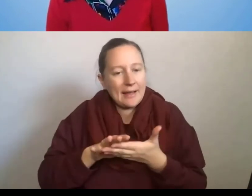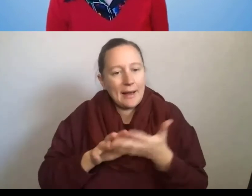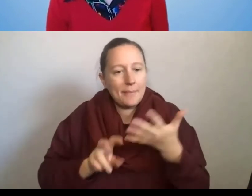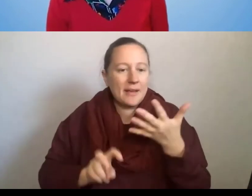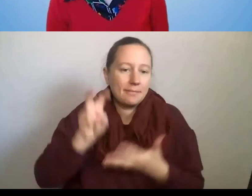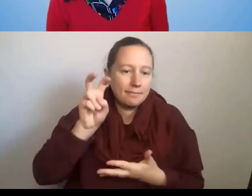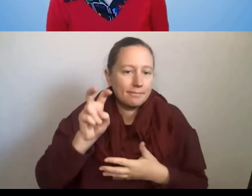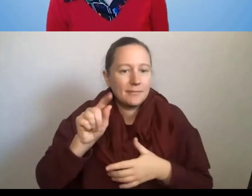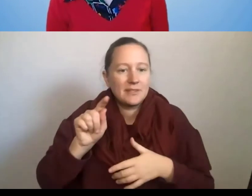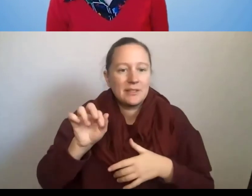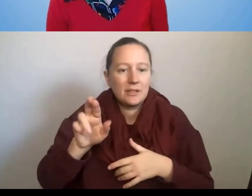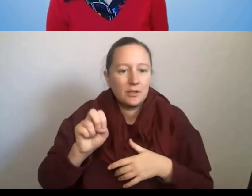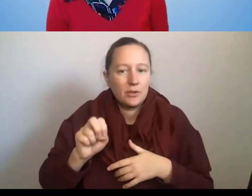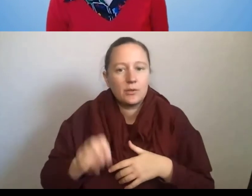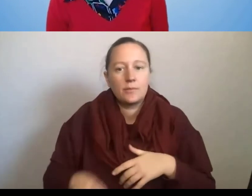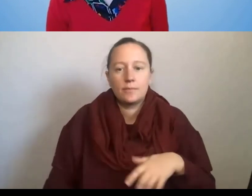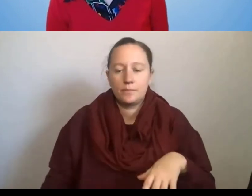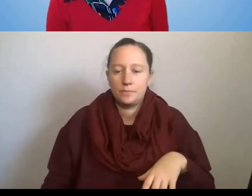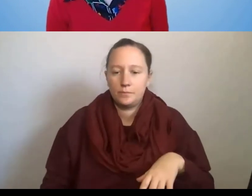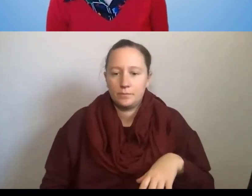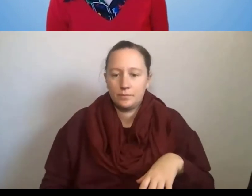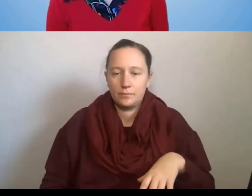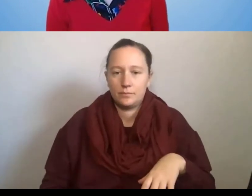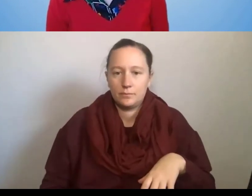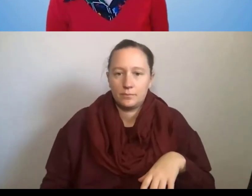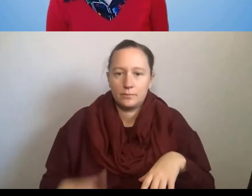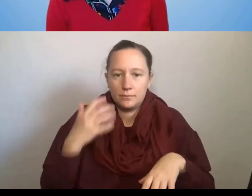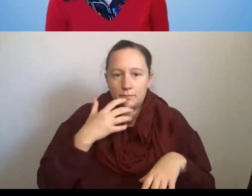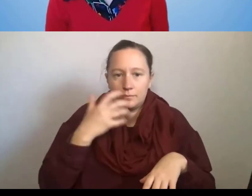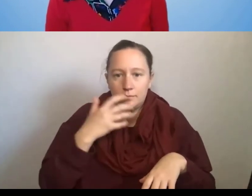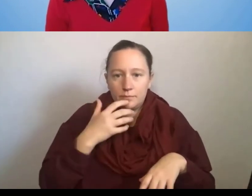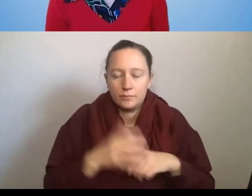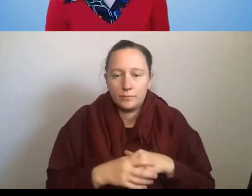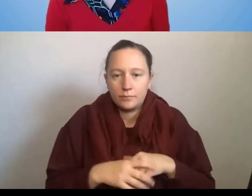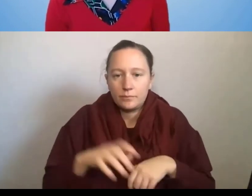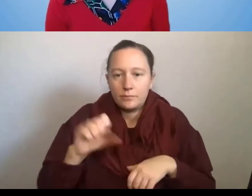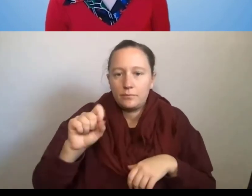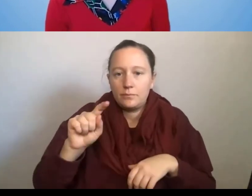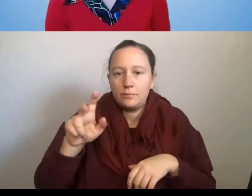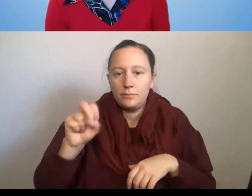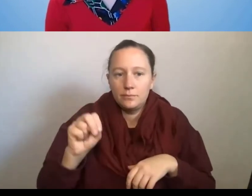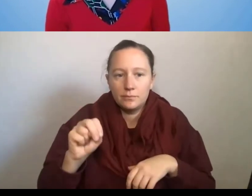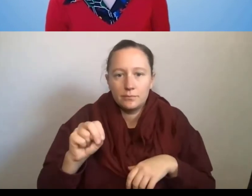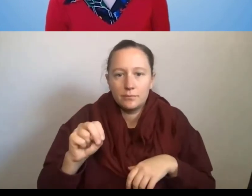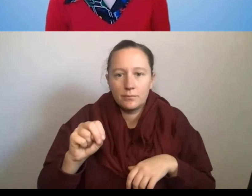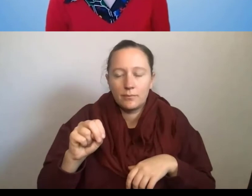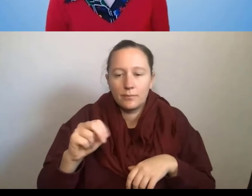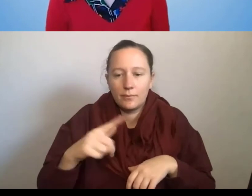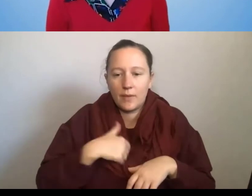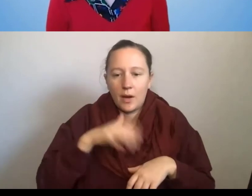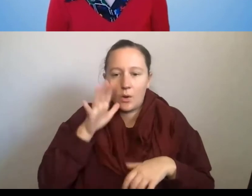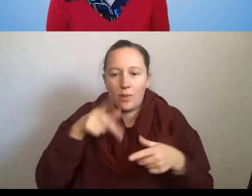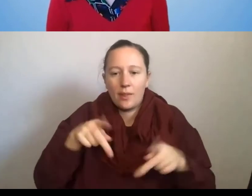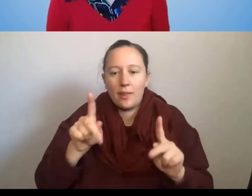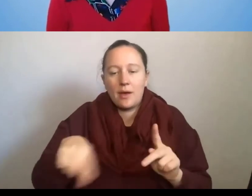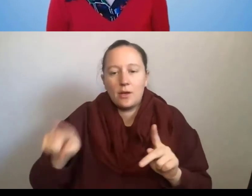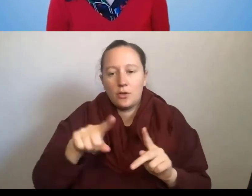and the value they provide. Oh, boy. Steven ... Well, I'll let you guys continue while I read Steven's question.